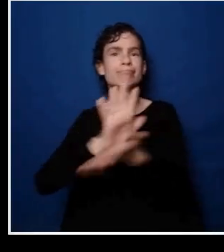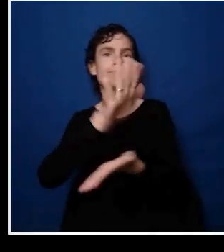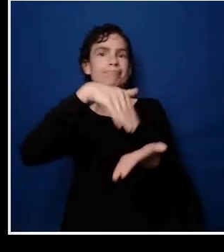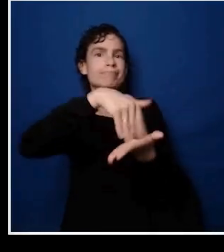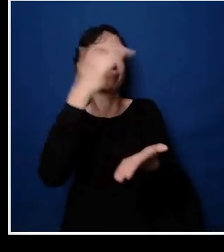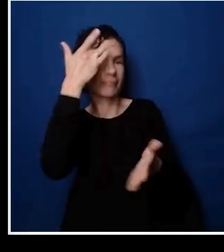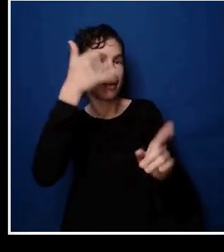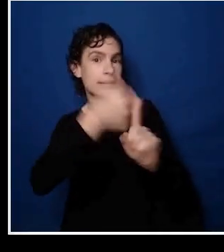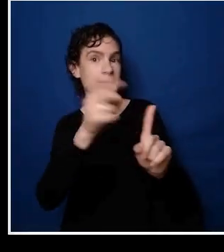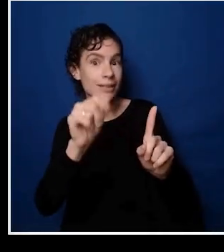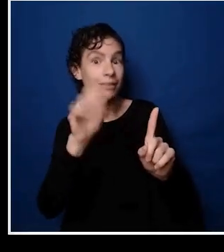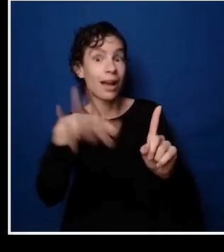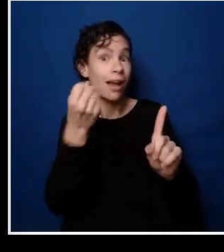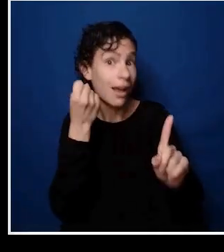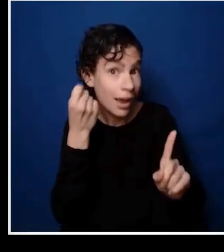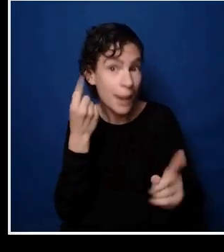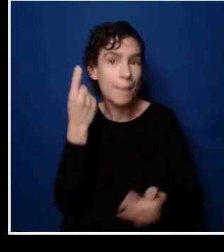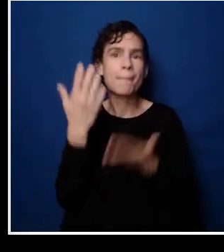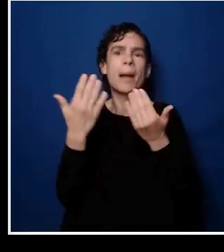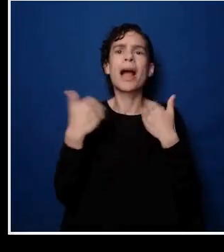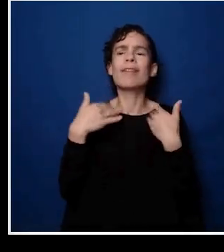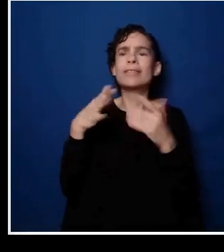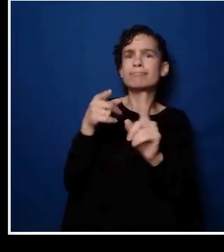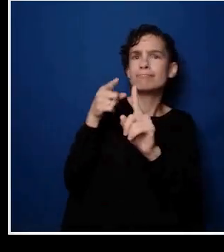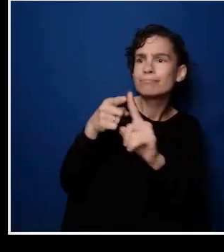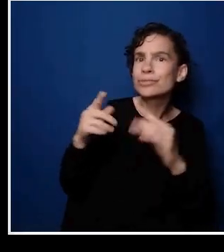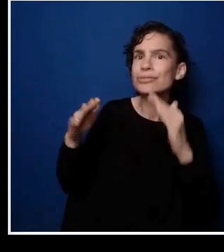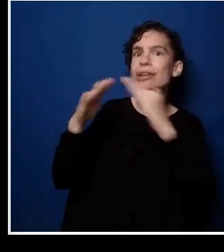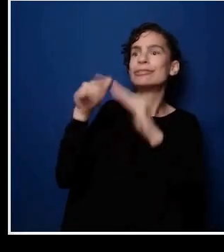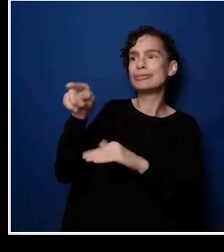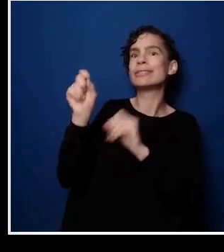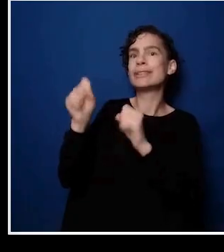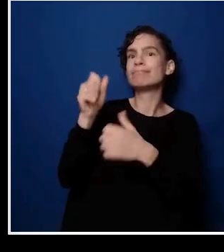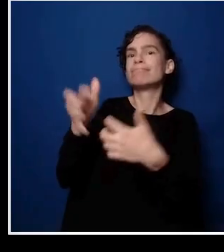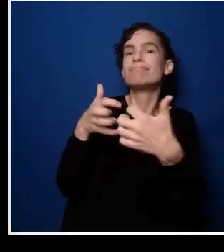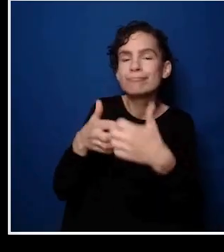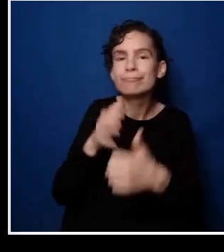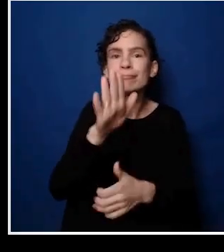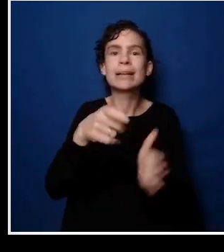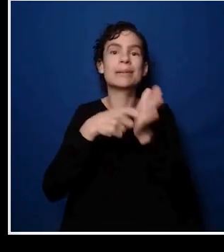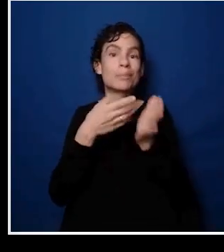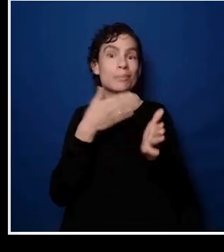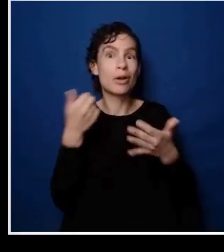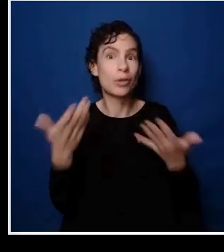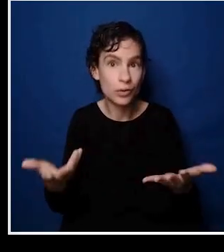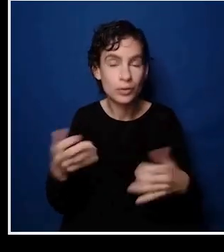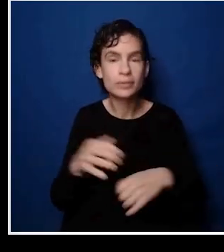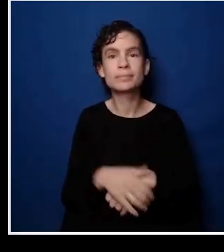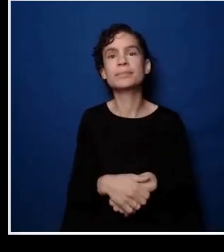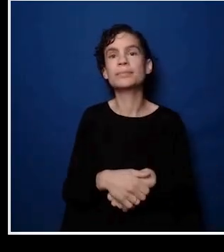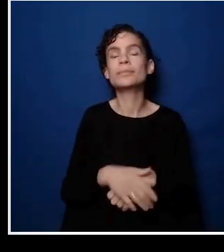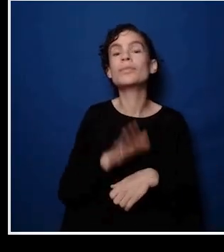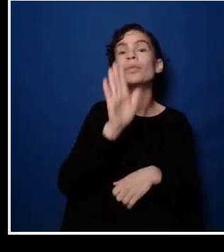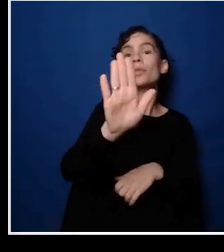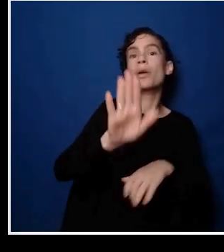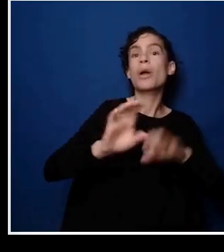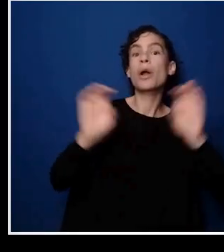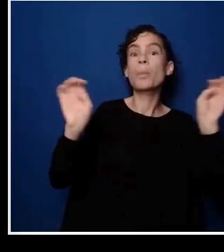there may be a designated shelter that can better meet your needs. EMERGENCY SUPPLY KIT Your kit should include the basics